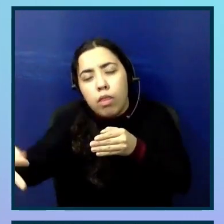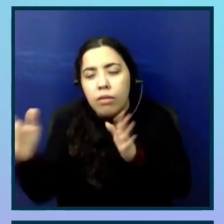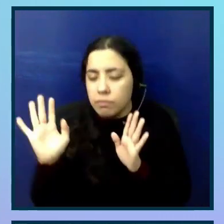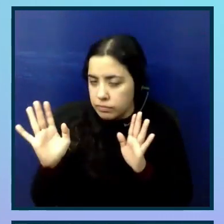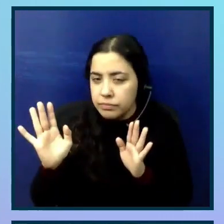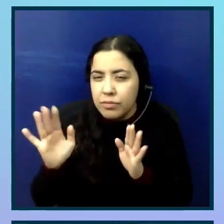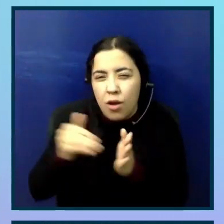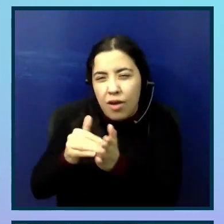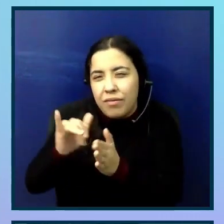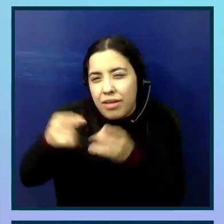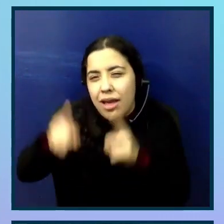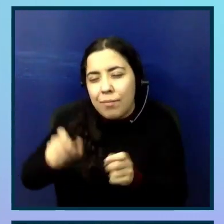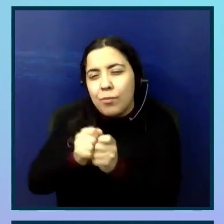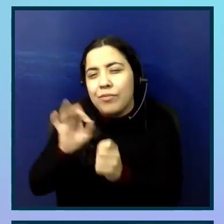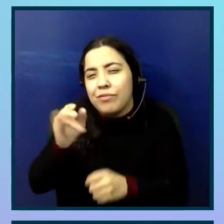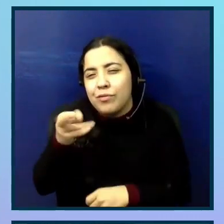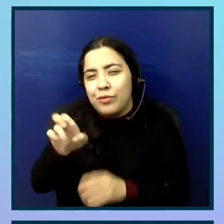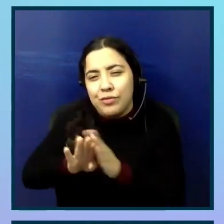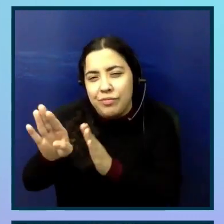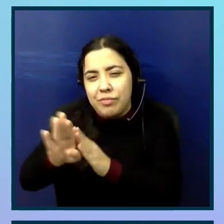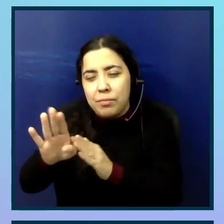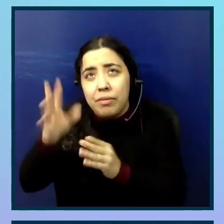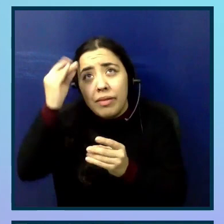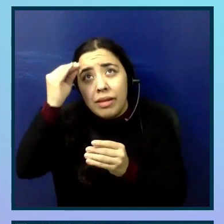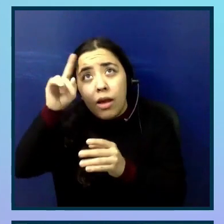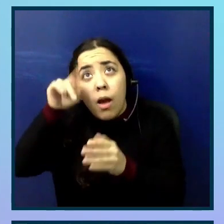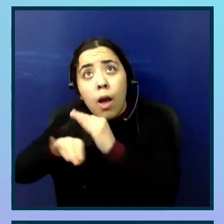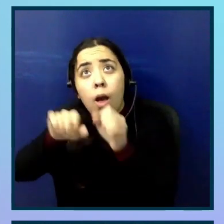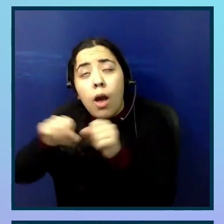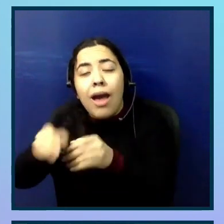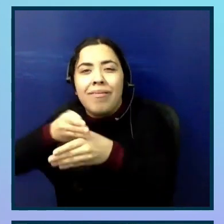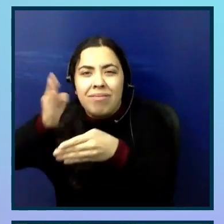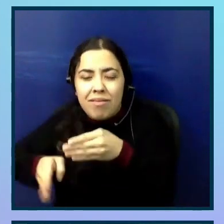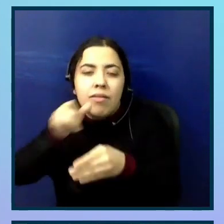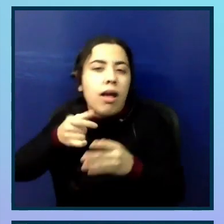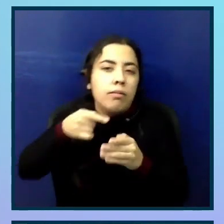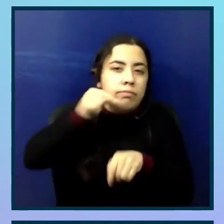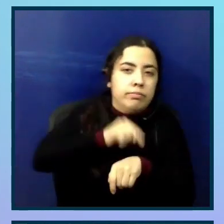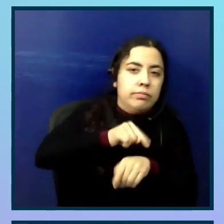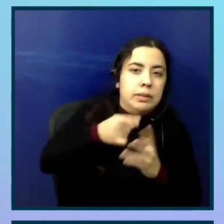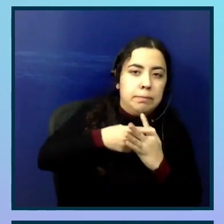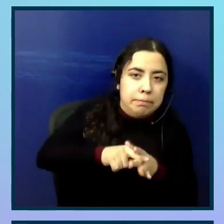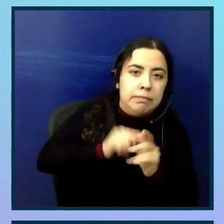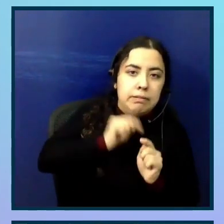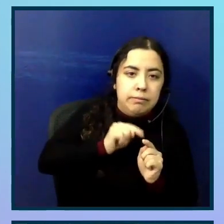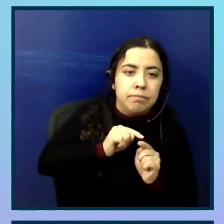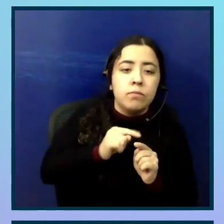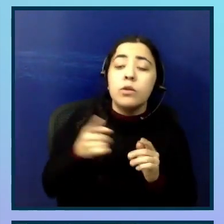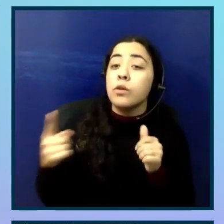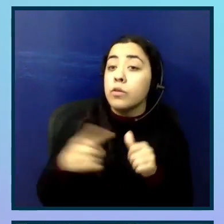So this team, after a lot of the initial research said, we started with closed captions.